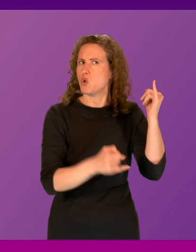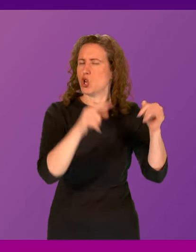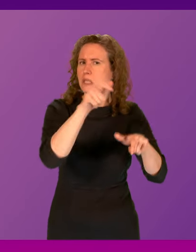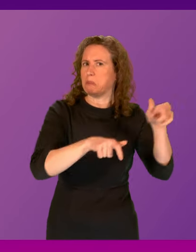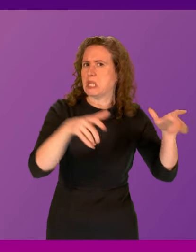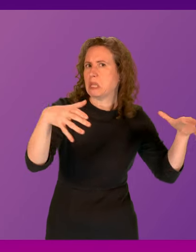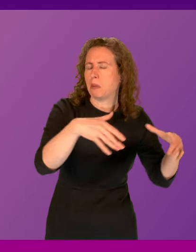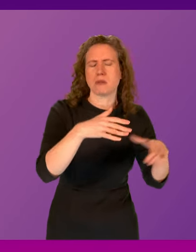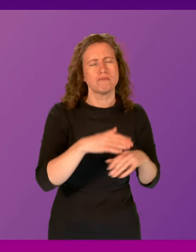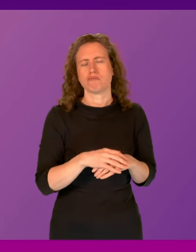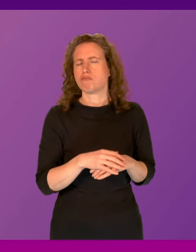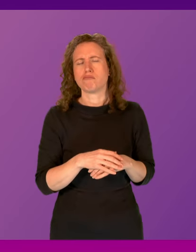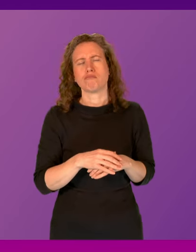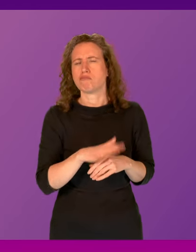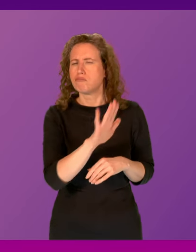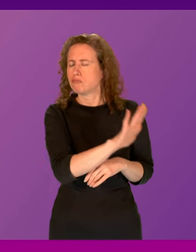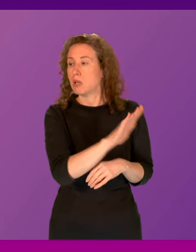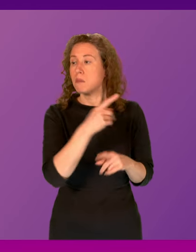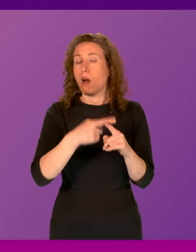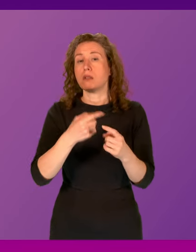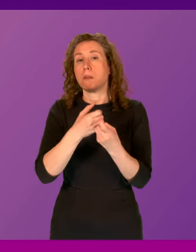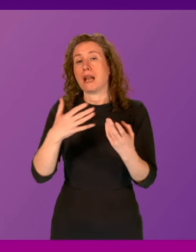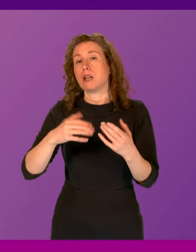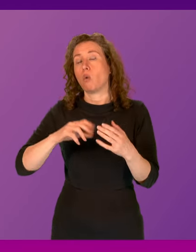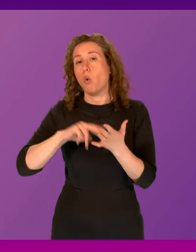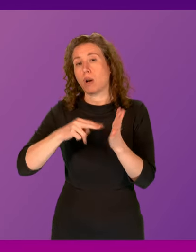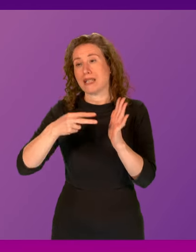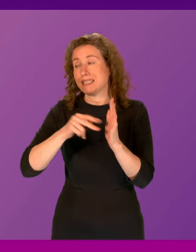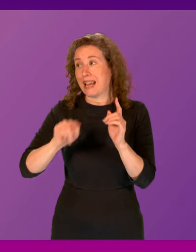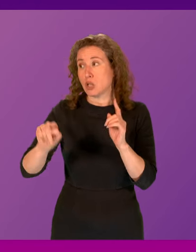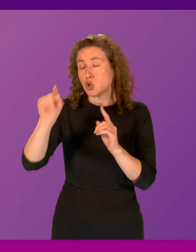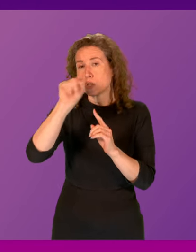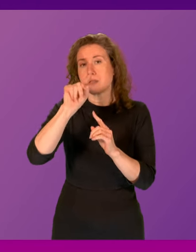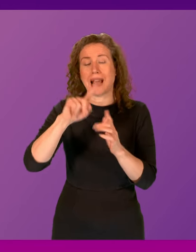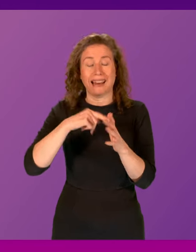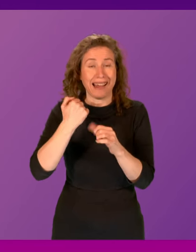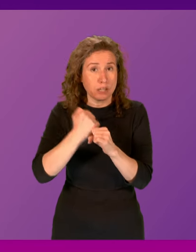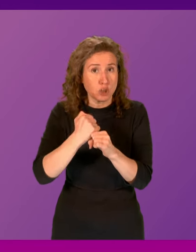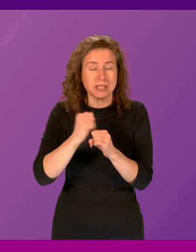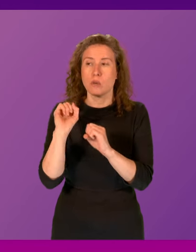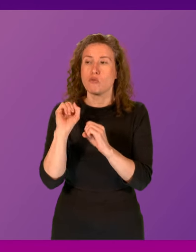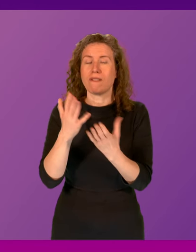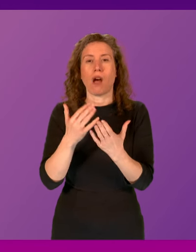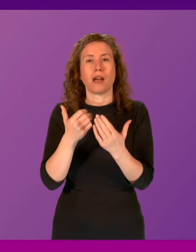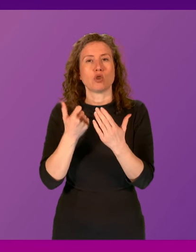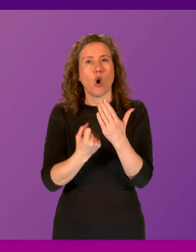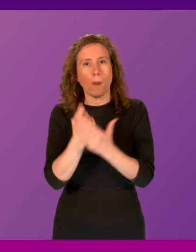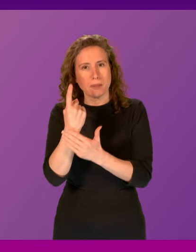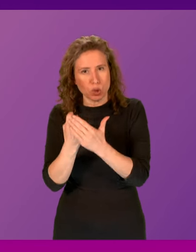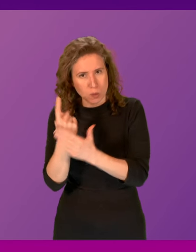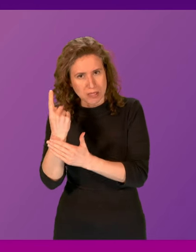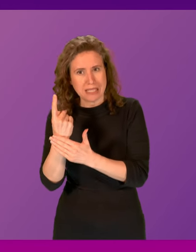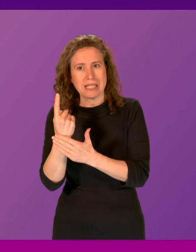He is also right to highlight the many organisations and agencies that are providing opportunities to our young people— Thank you, First Minister.